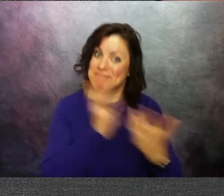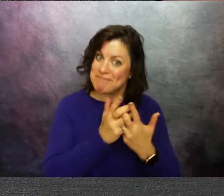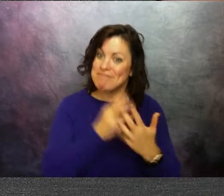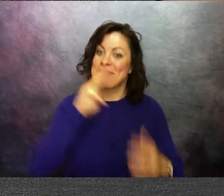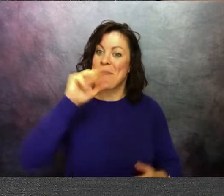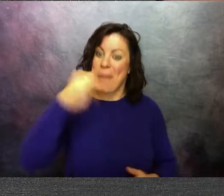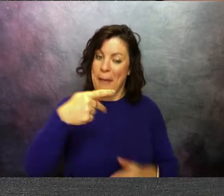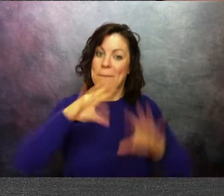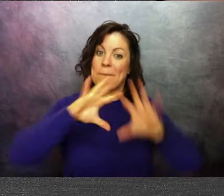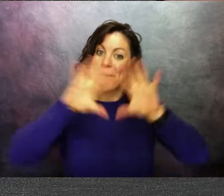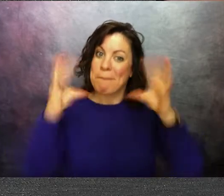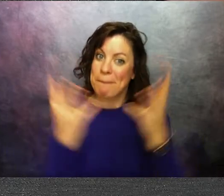of the world.